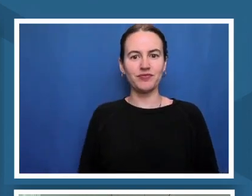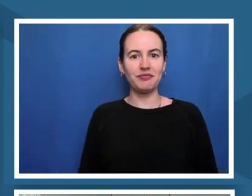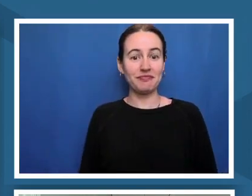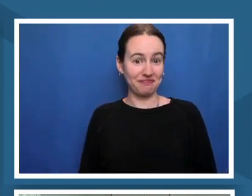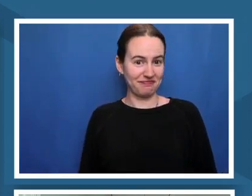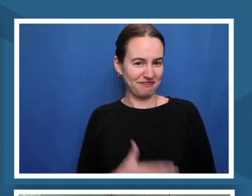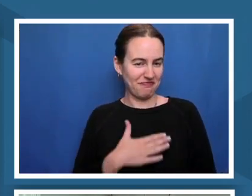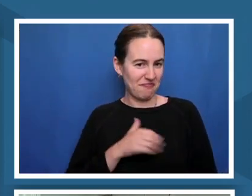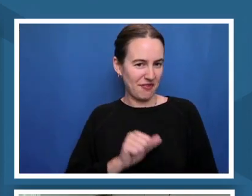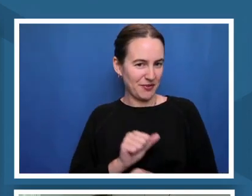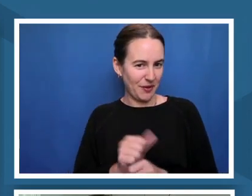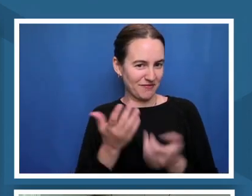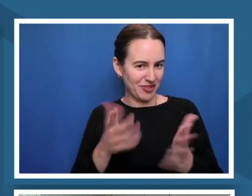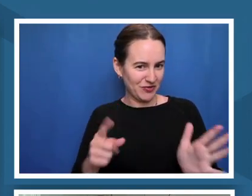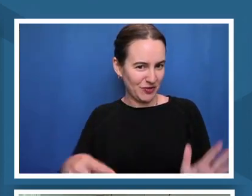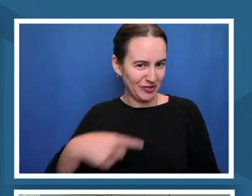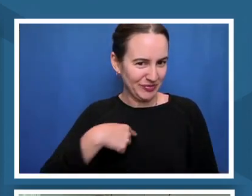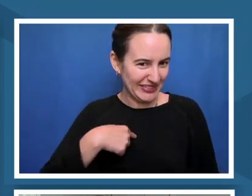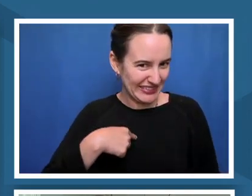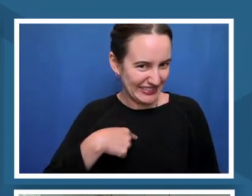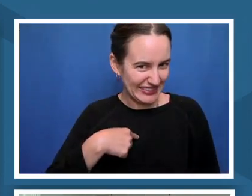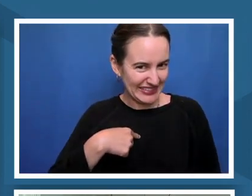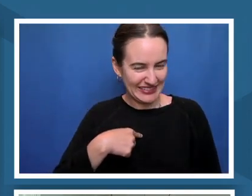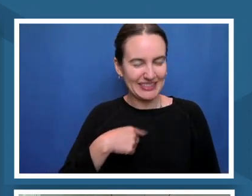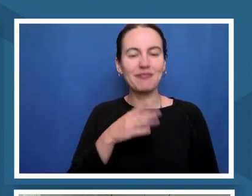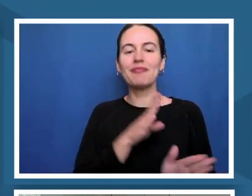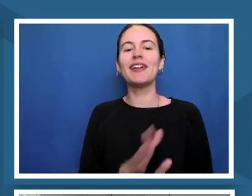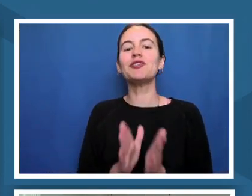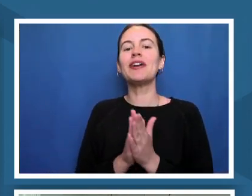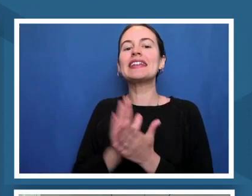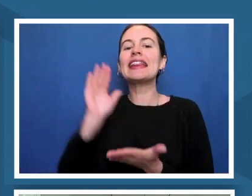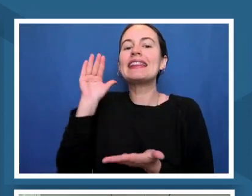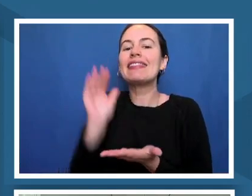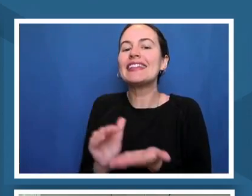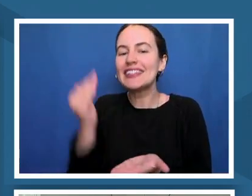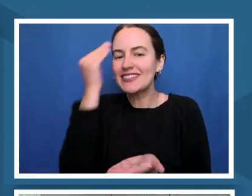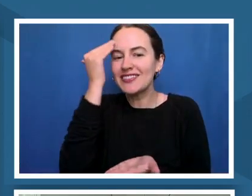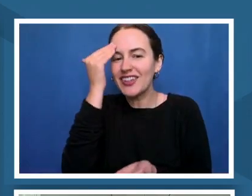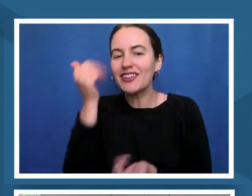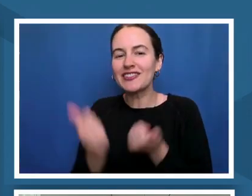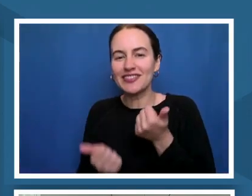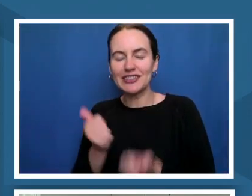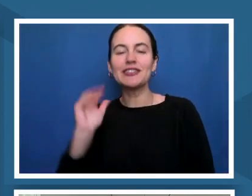to ask which the least familiar was